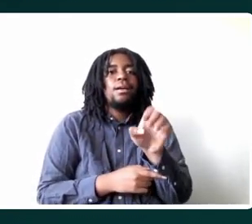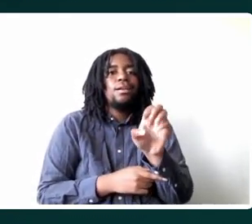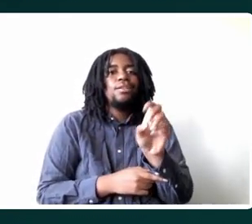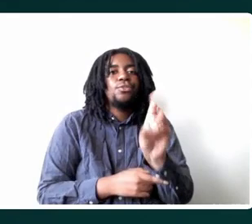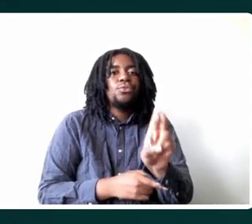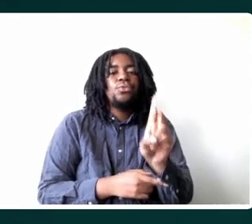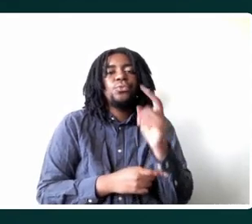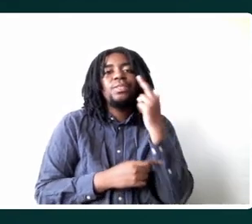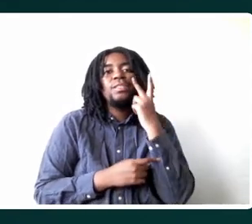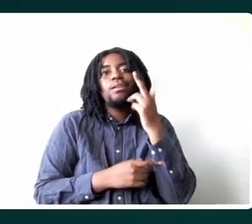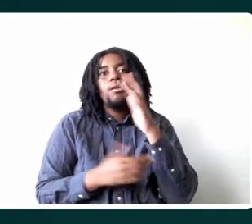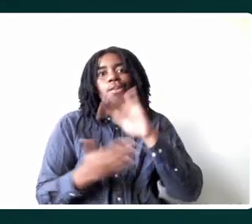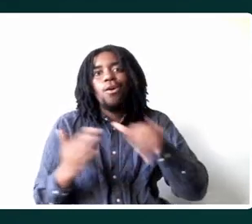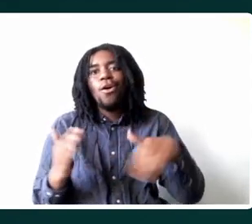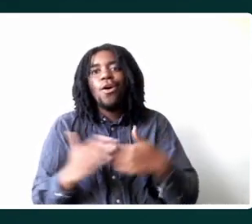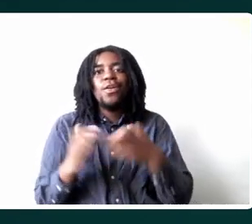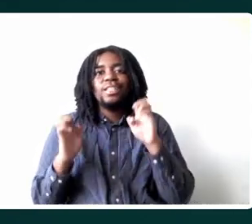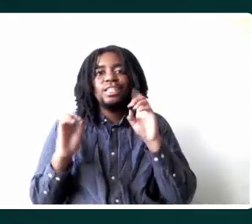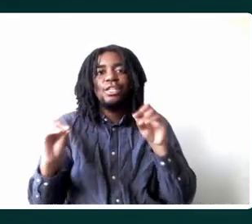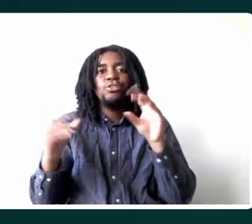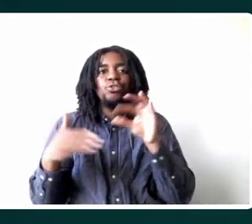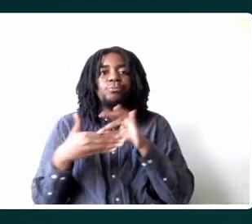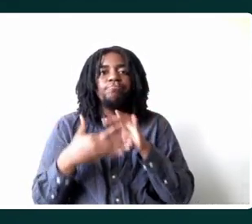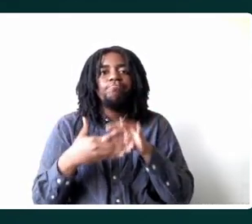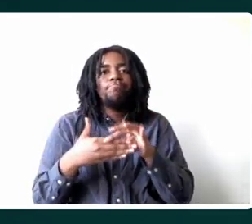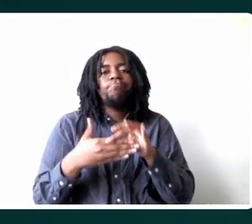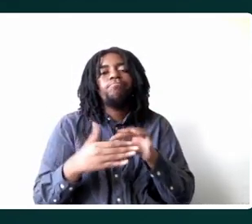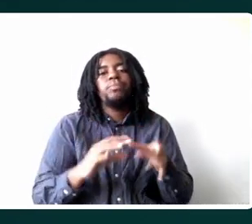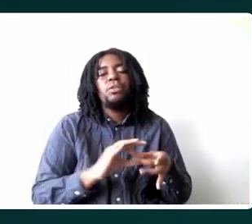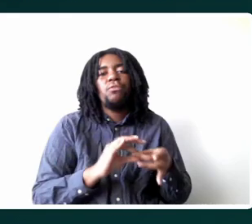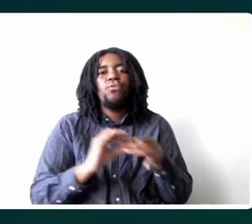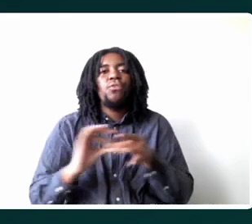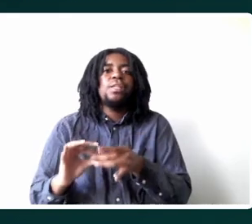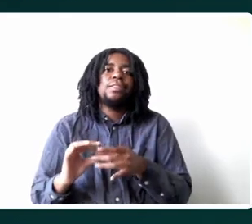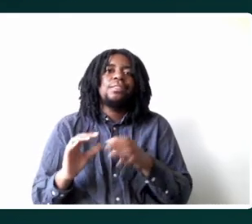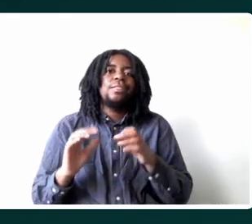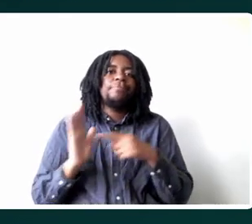exhibition. So, you can see the videos that we produced that are featured in the exhibition.